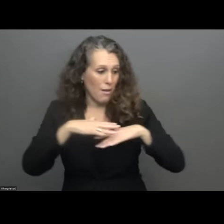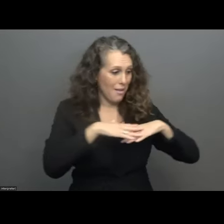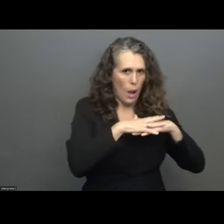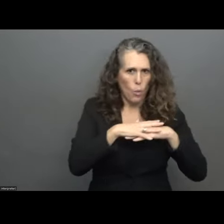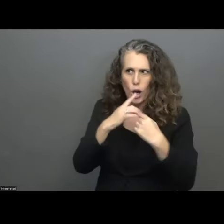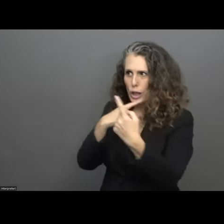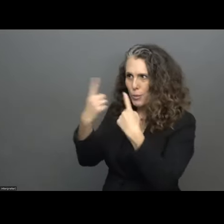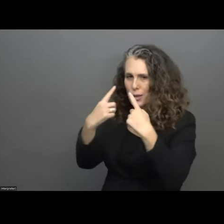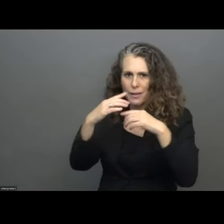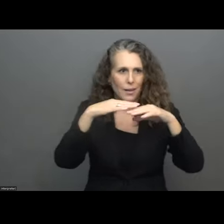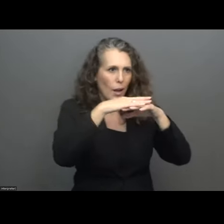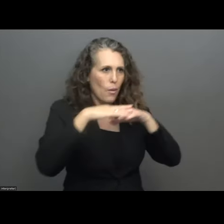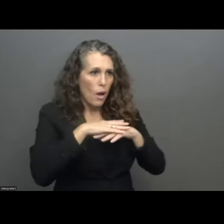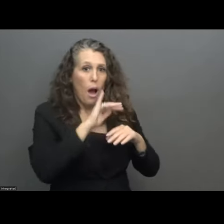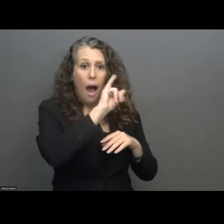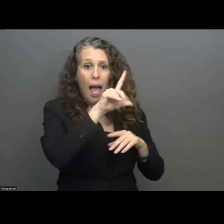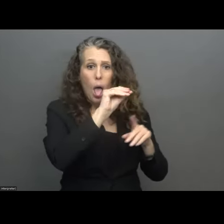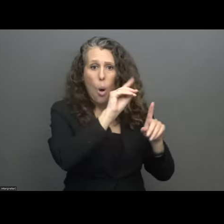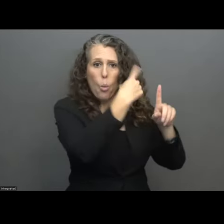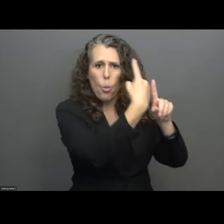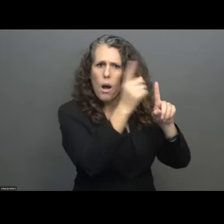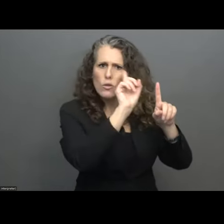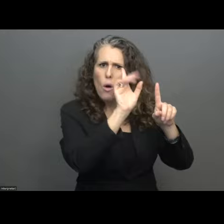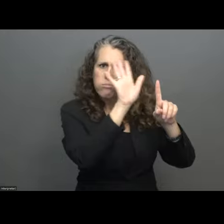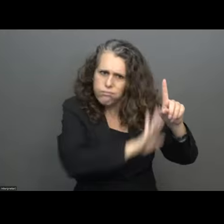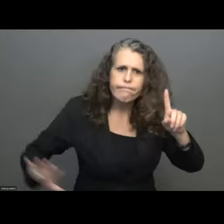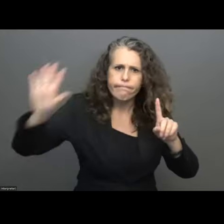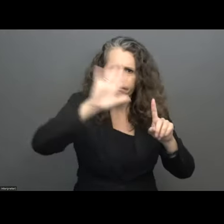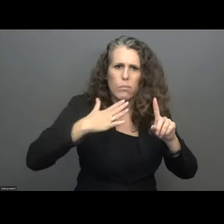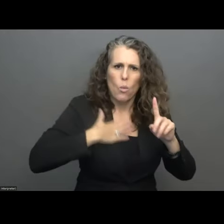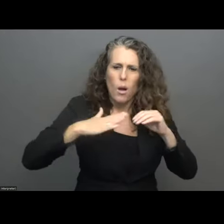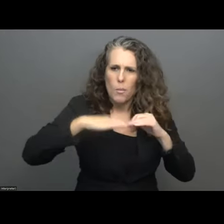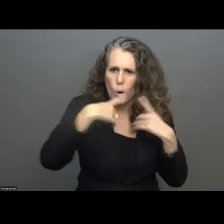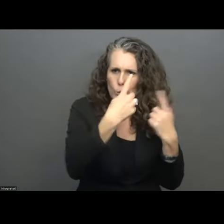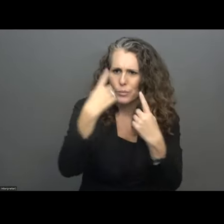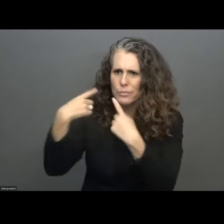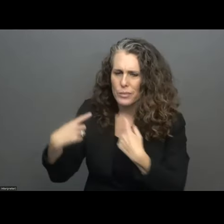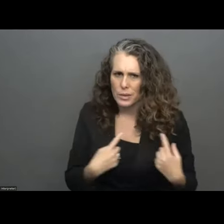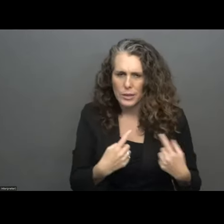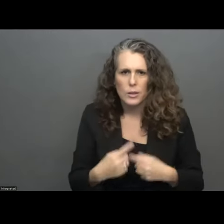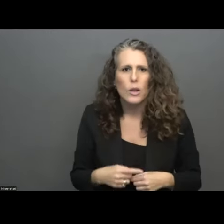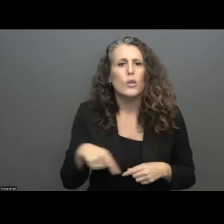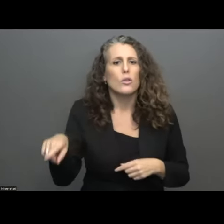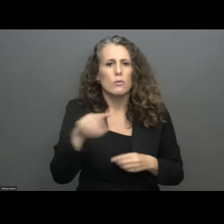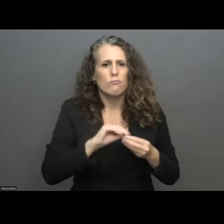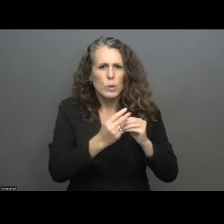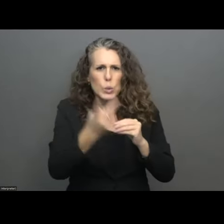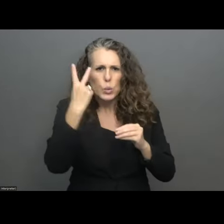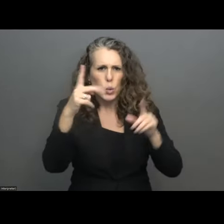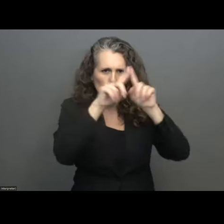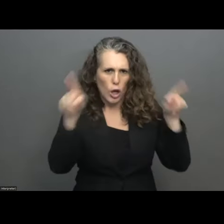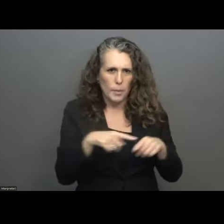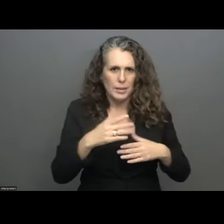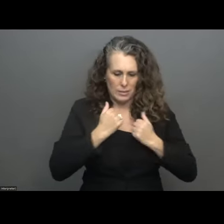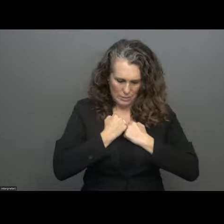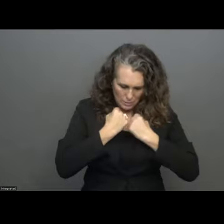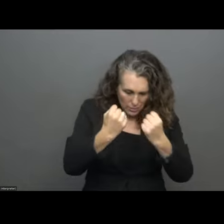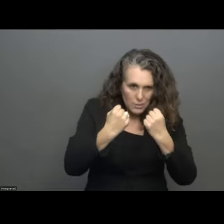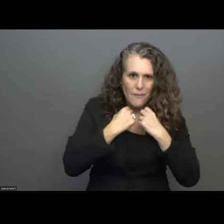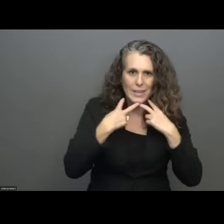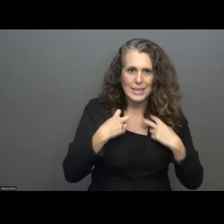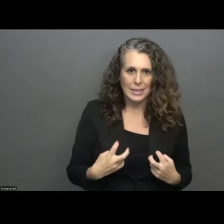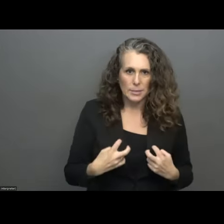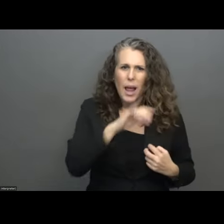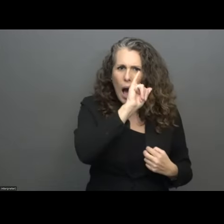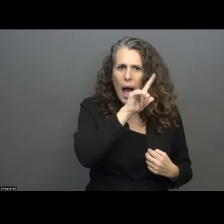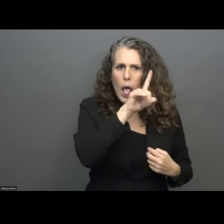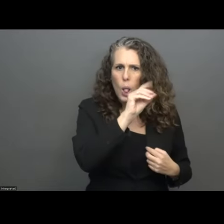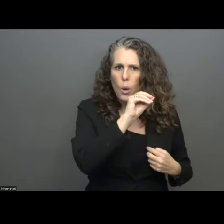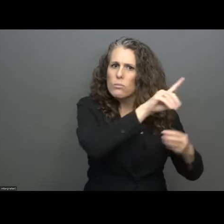11:42:33 to look at again zip ality. 11:42:44 Finally, but disappointed again more